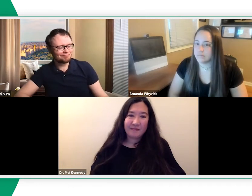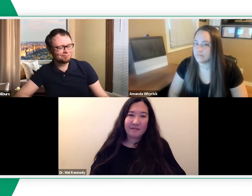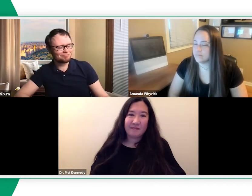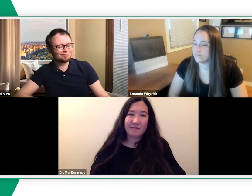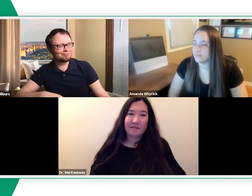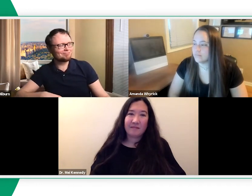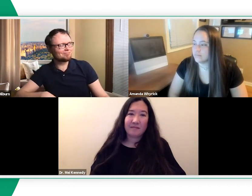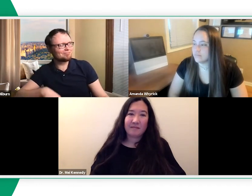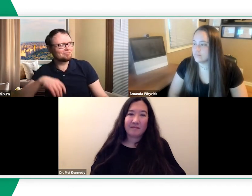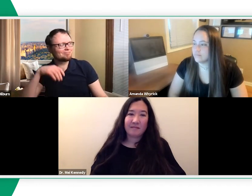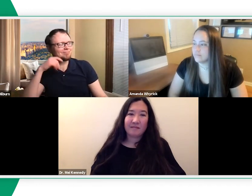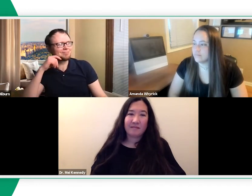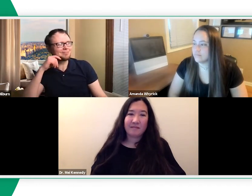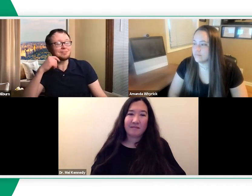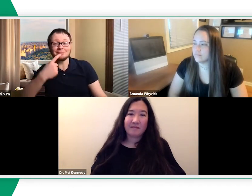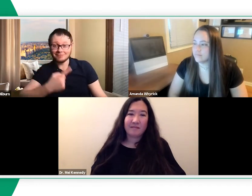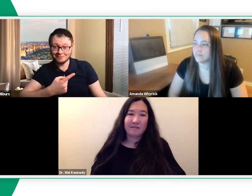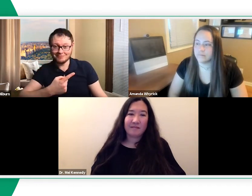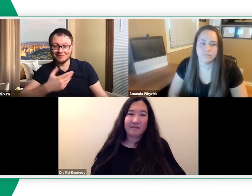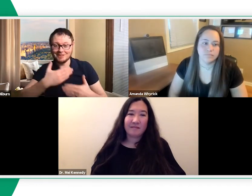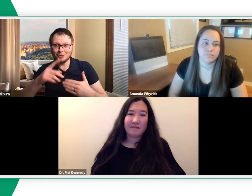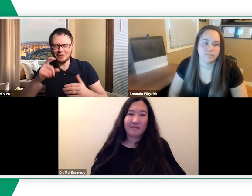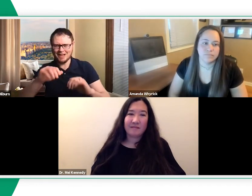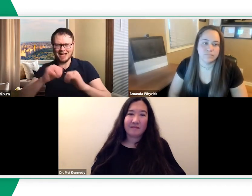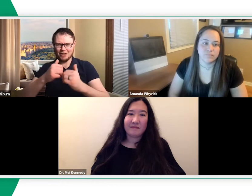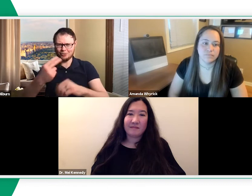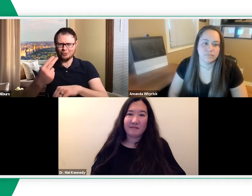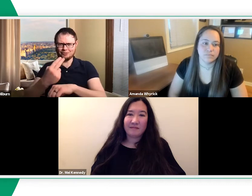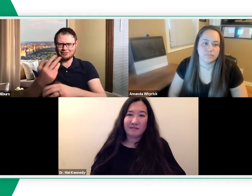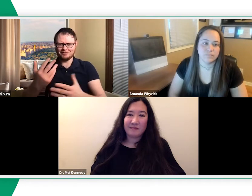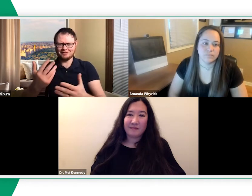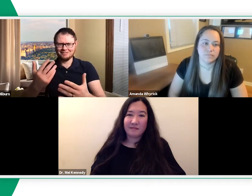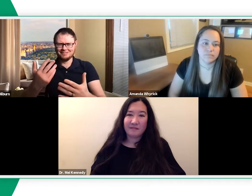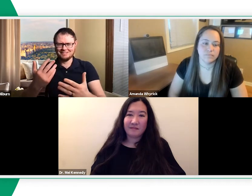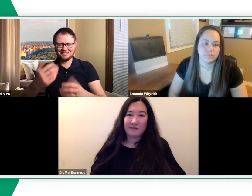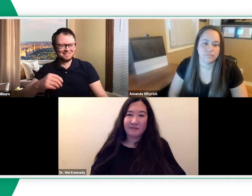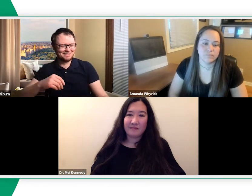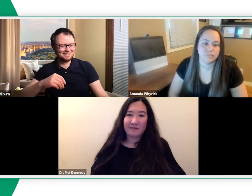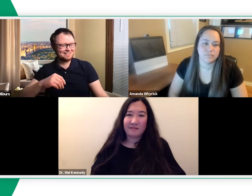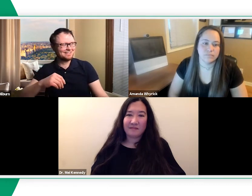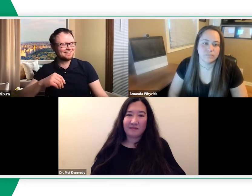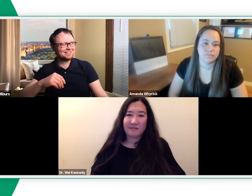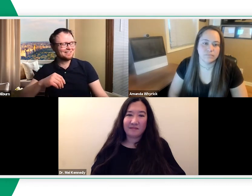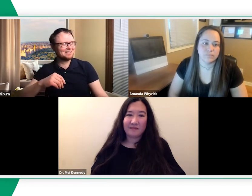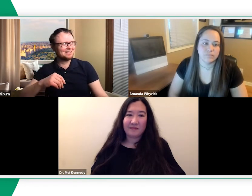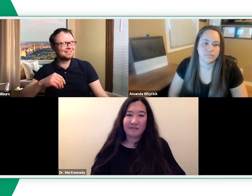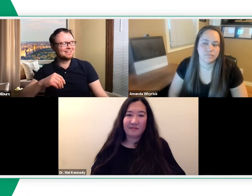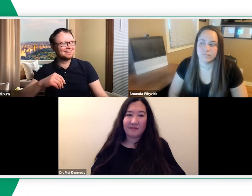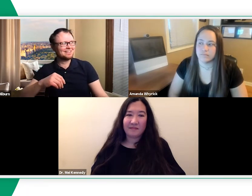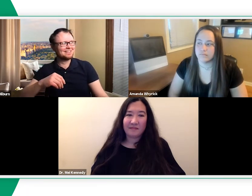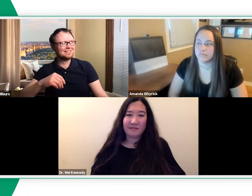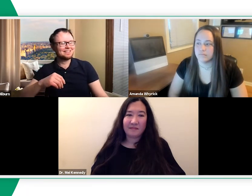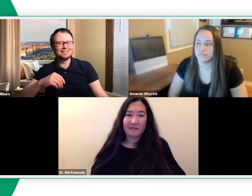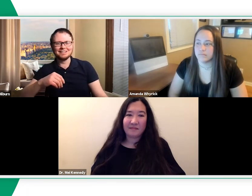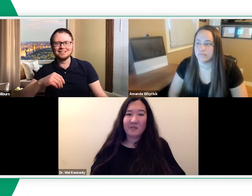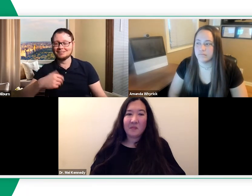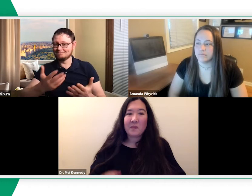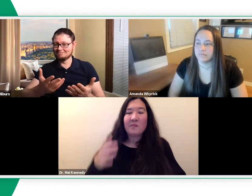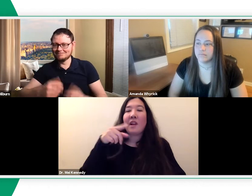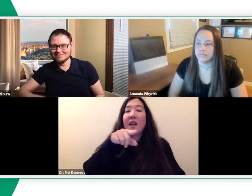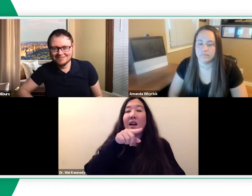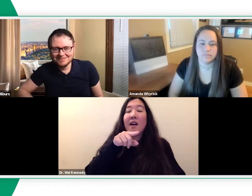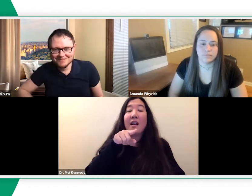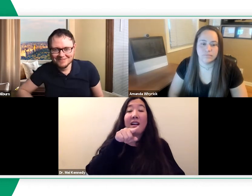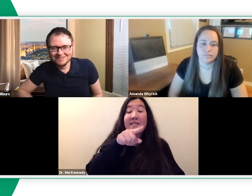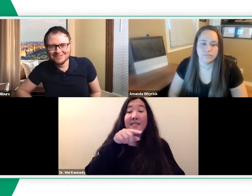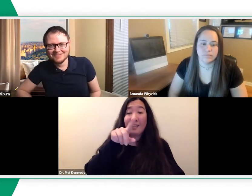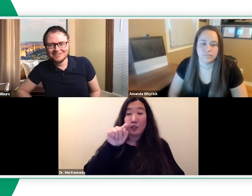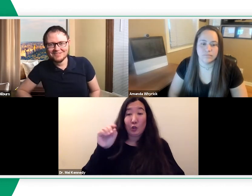Mm-hmm. So, the next question: How can teachers put